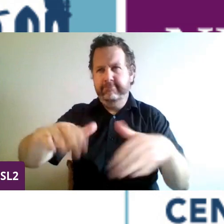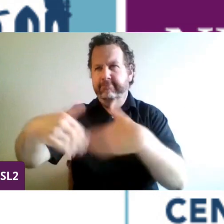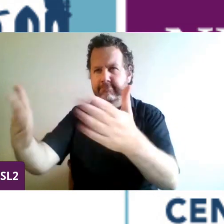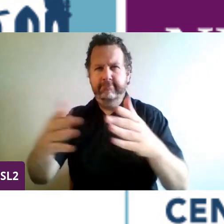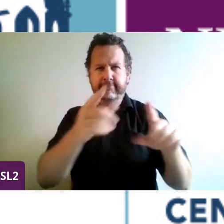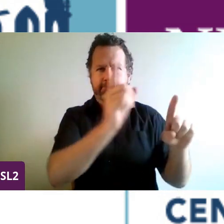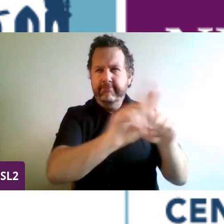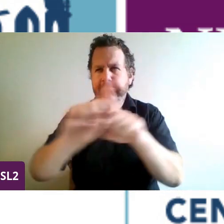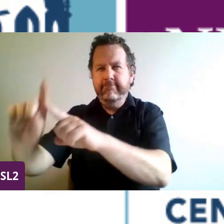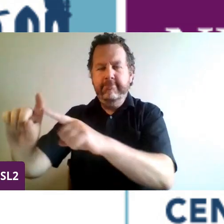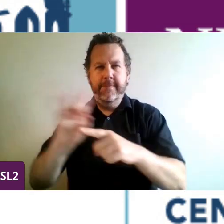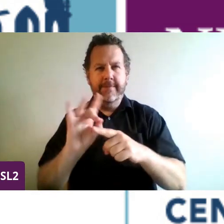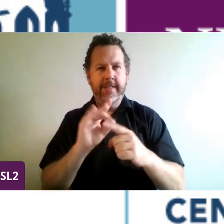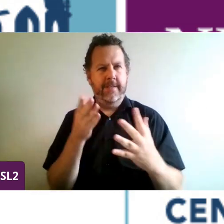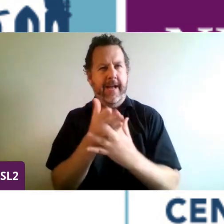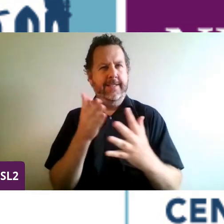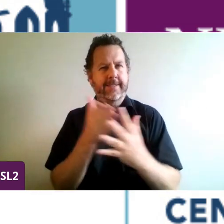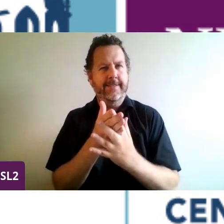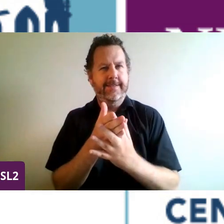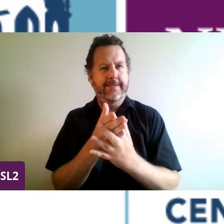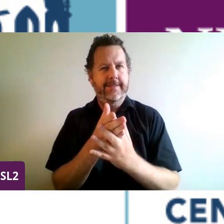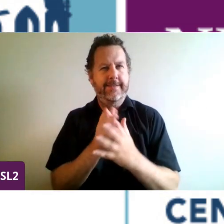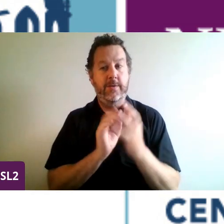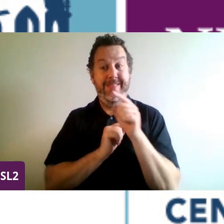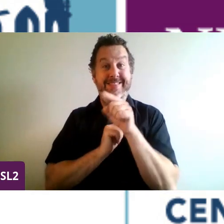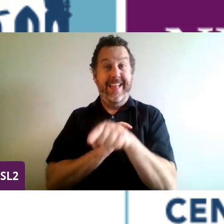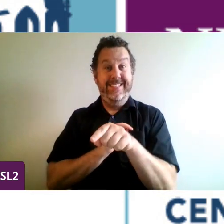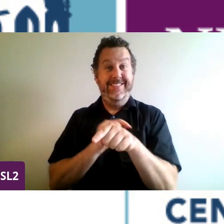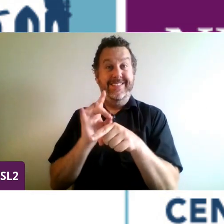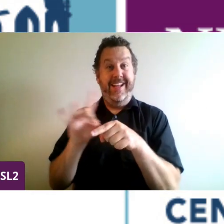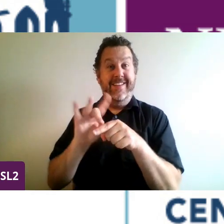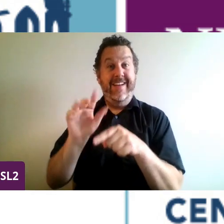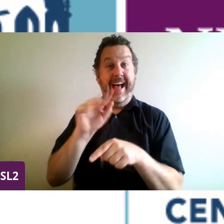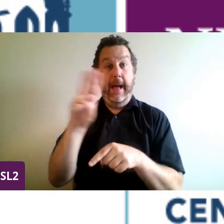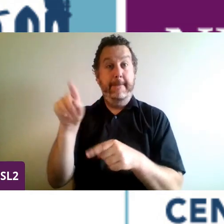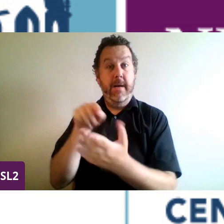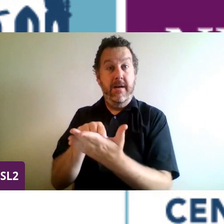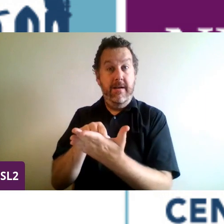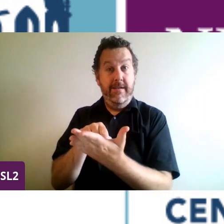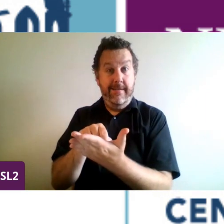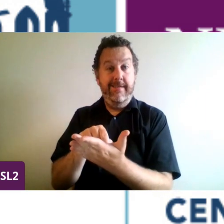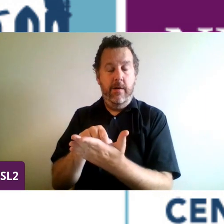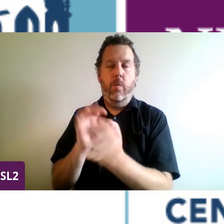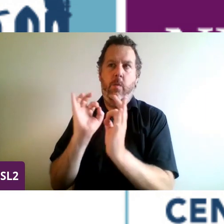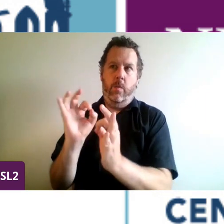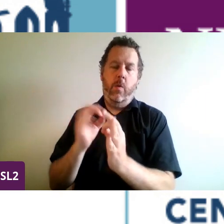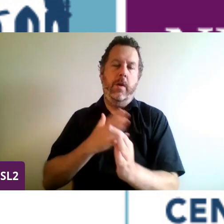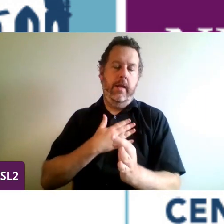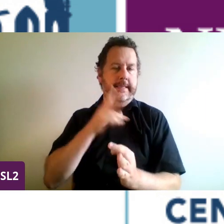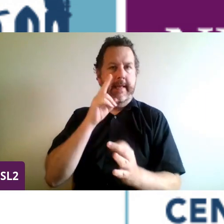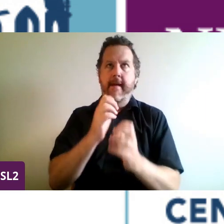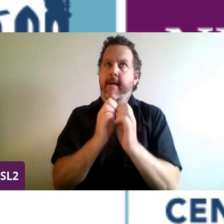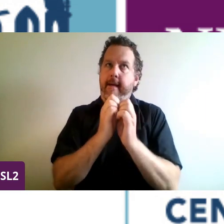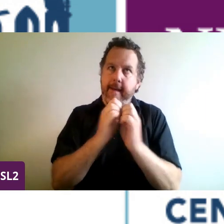is doing. Every single film could be released that way.